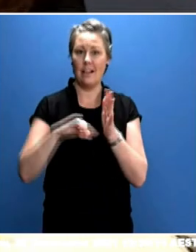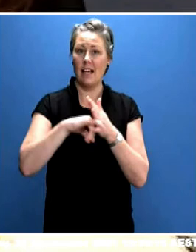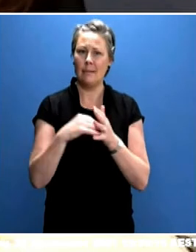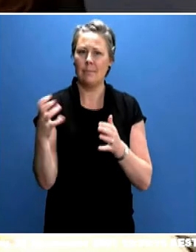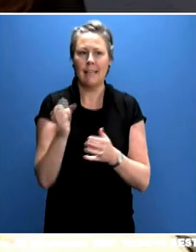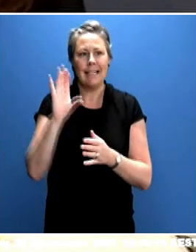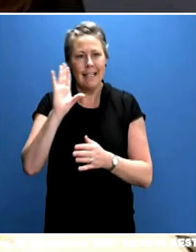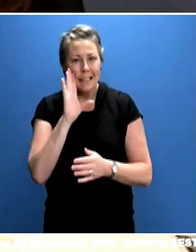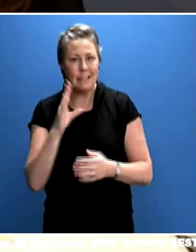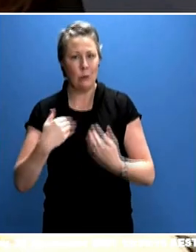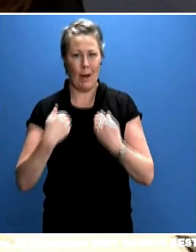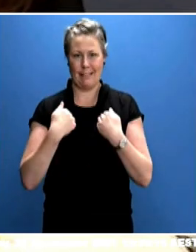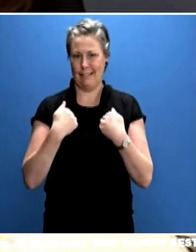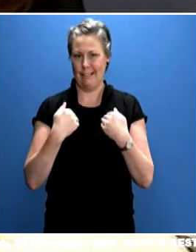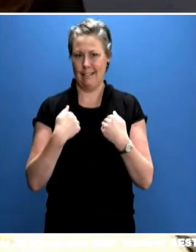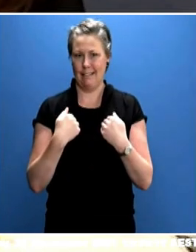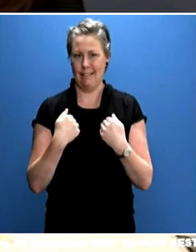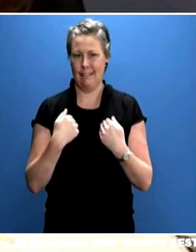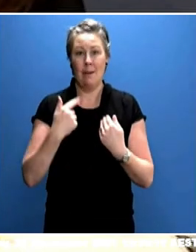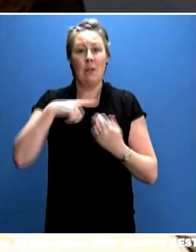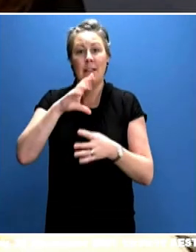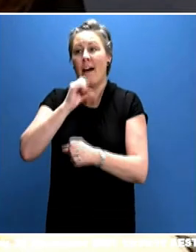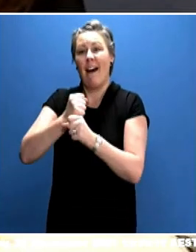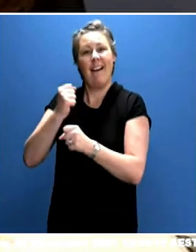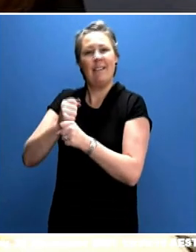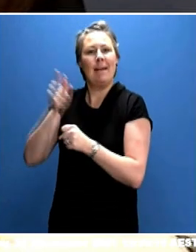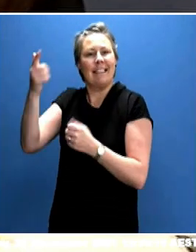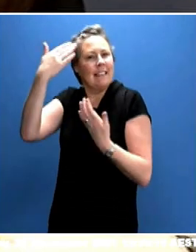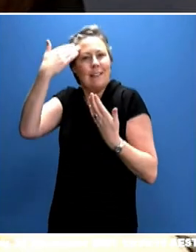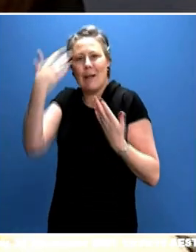as I said a moment ago, Government departments don't have the answers